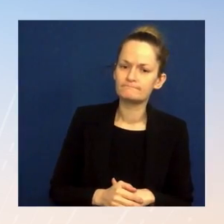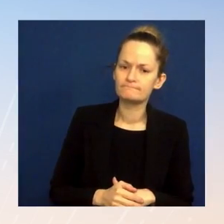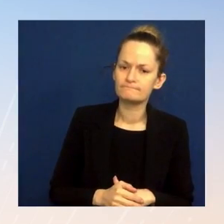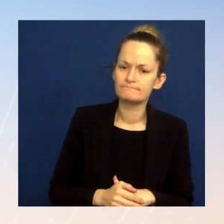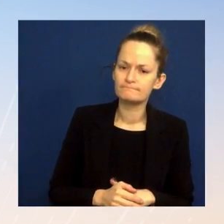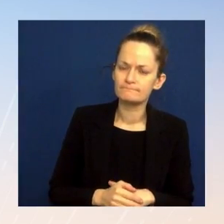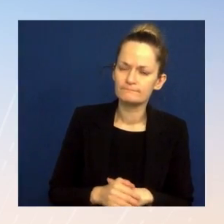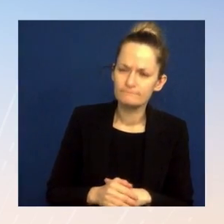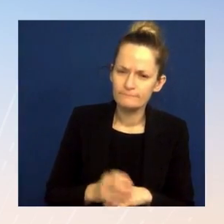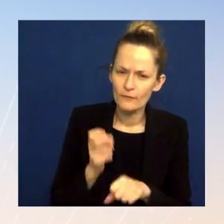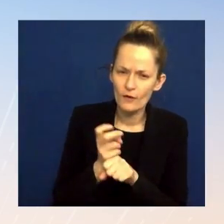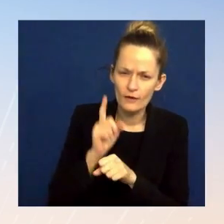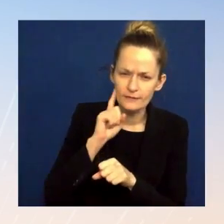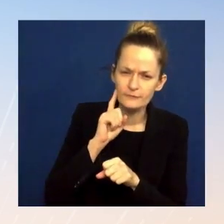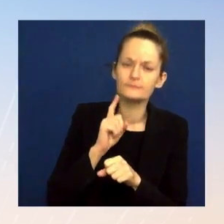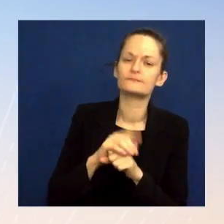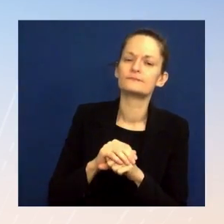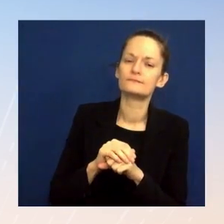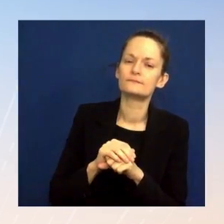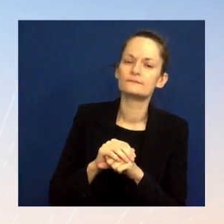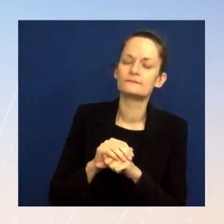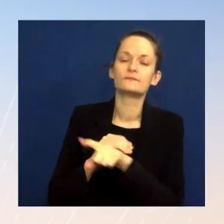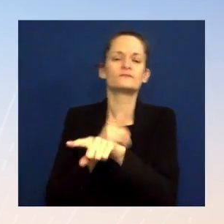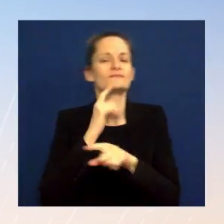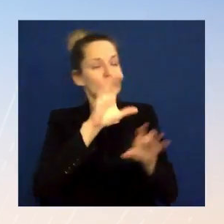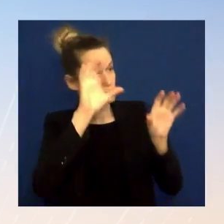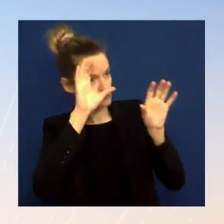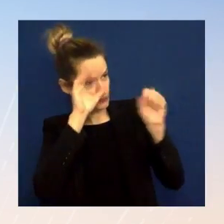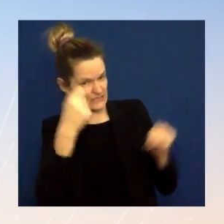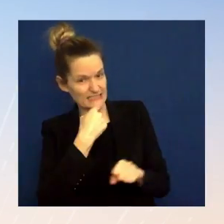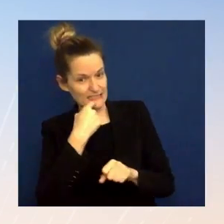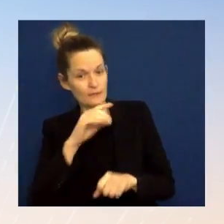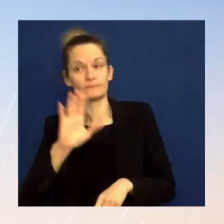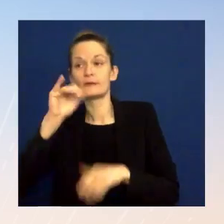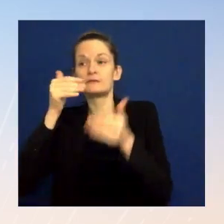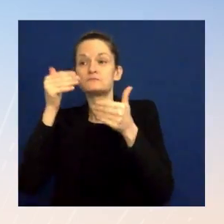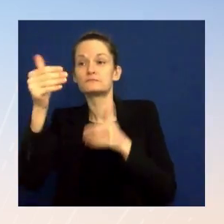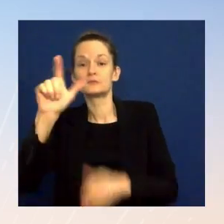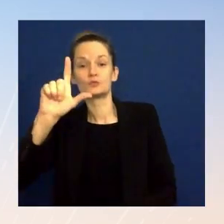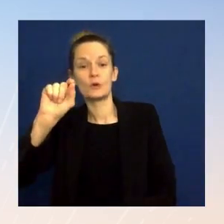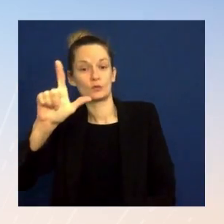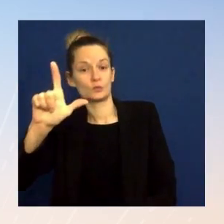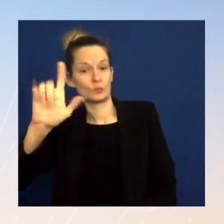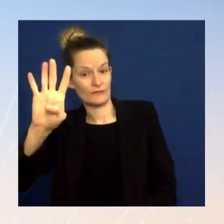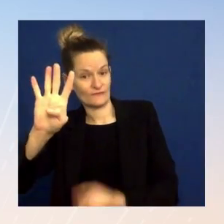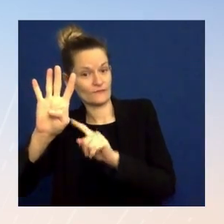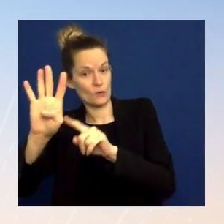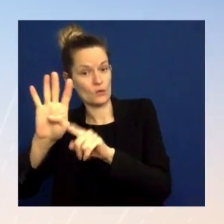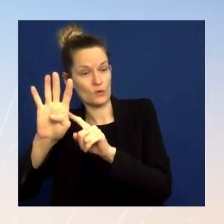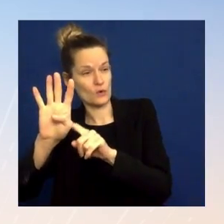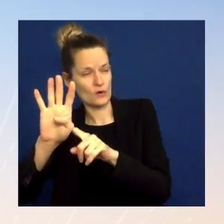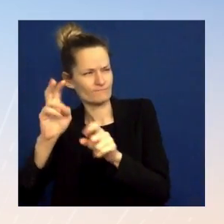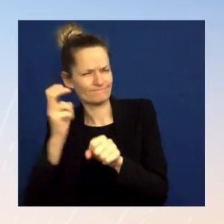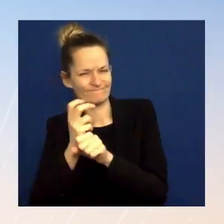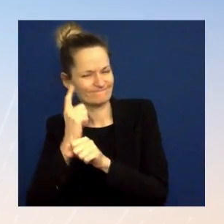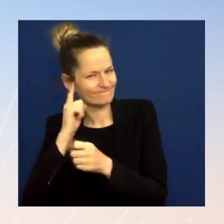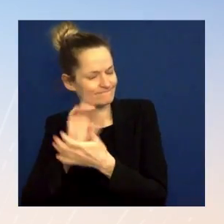most industrial countries will recover to a pre-COVID level, while developing country, obviously, is not the case.